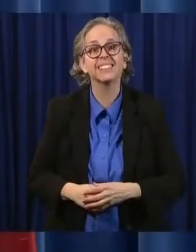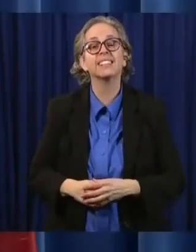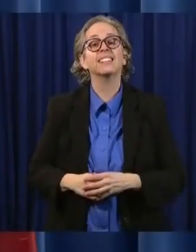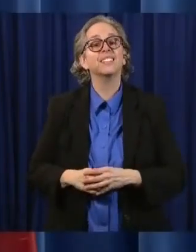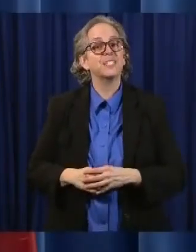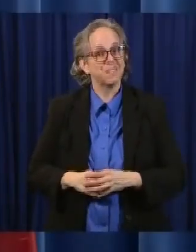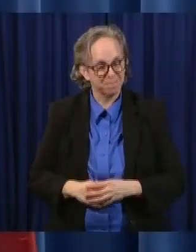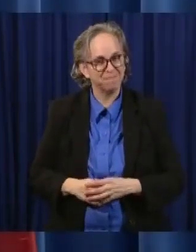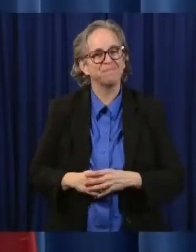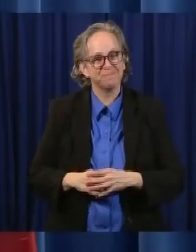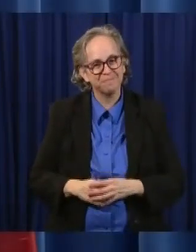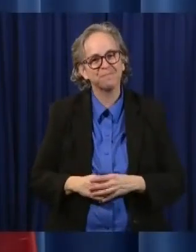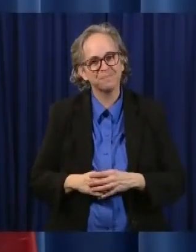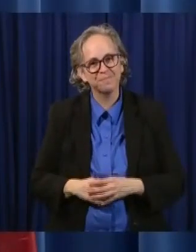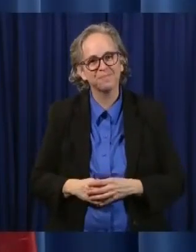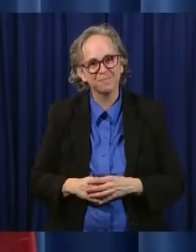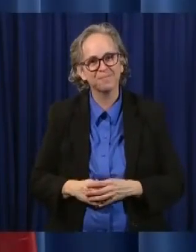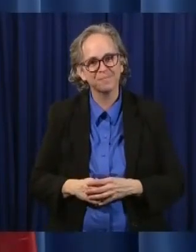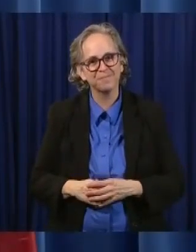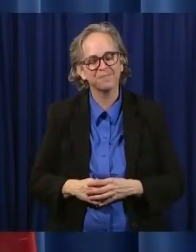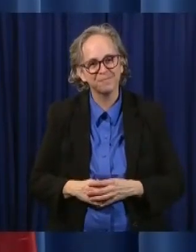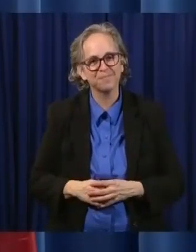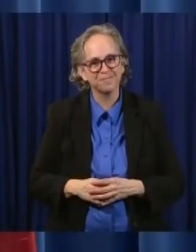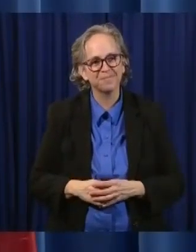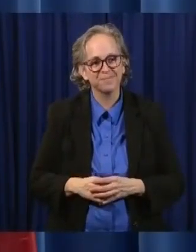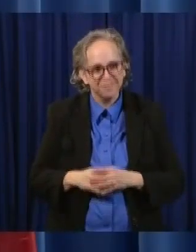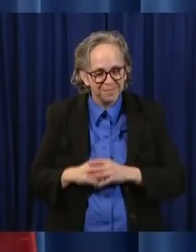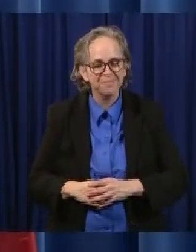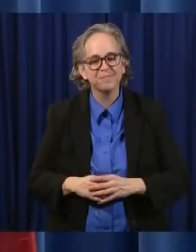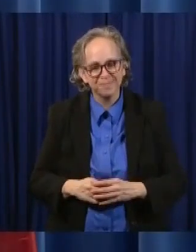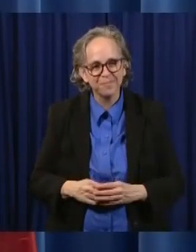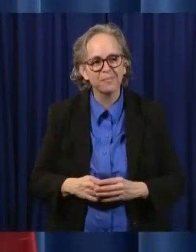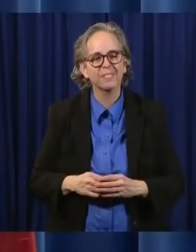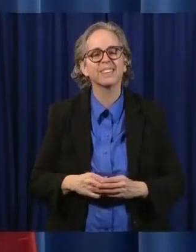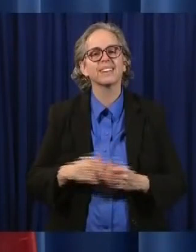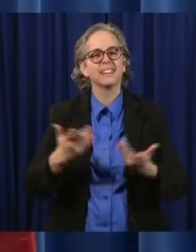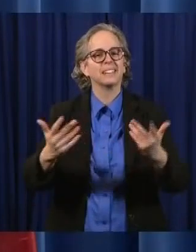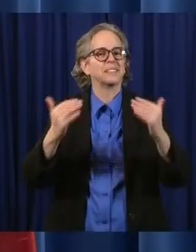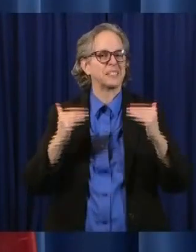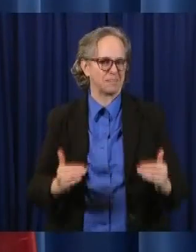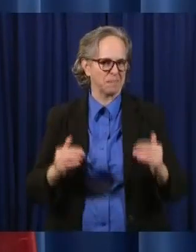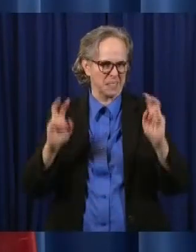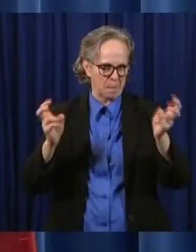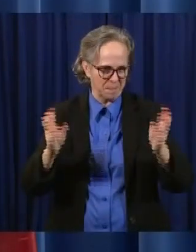THAT'S WHERE YOU WANT TO TAKE THEM, YOU CERTAINLY CAN TAKE THEM. JUST AS LONG AS WE ARE GETTING